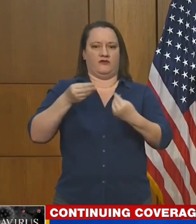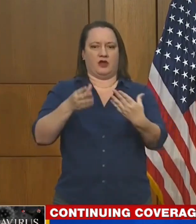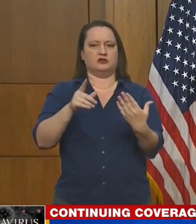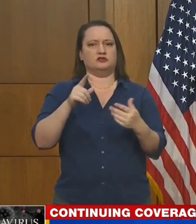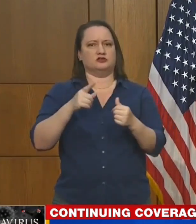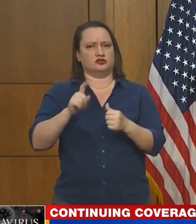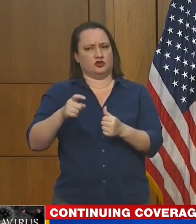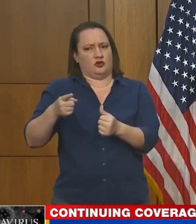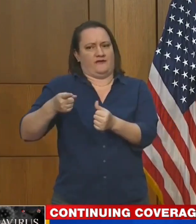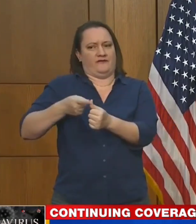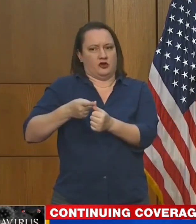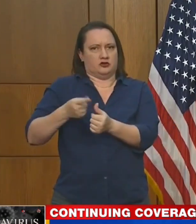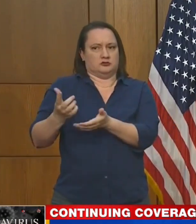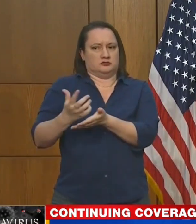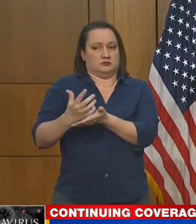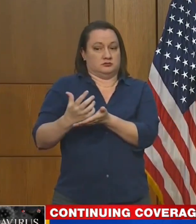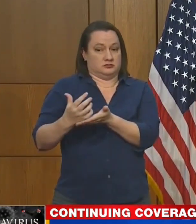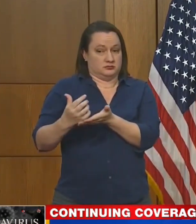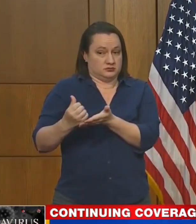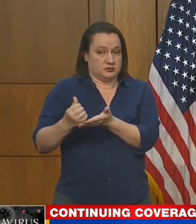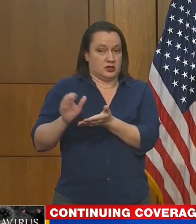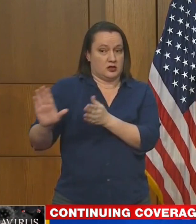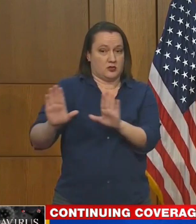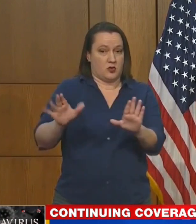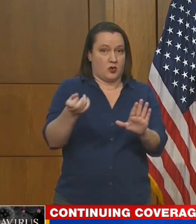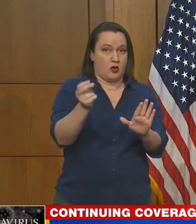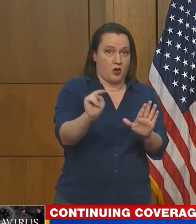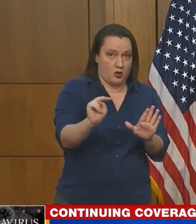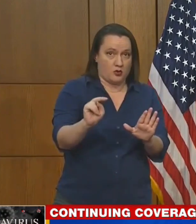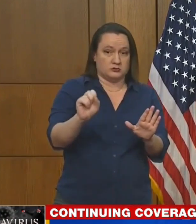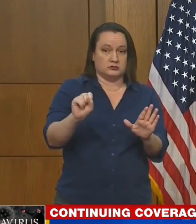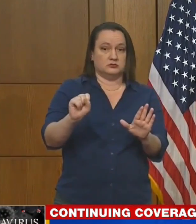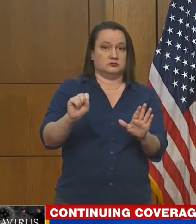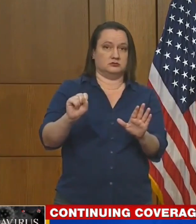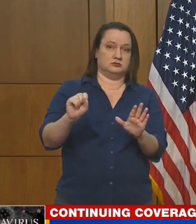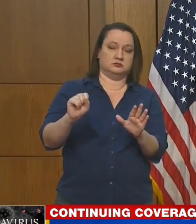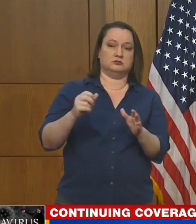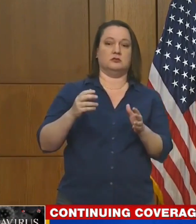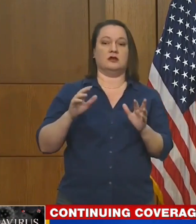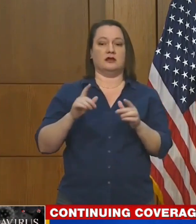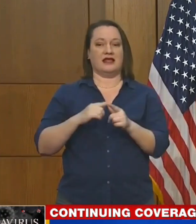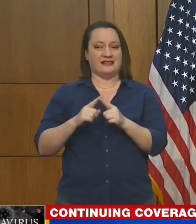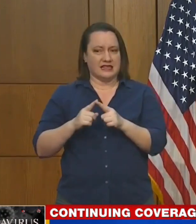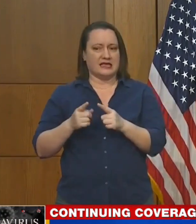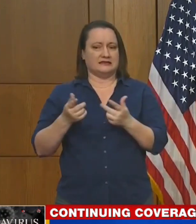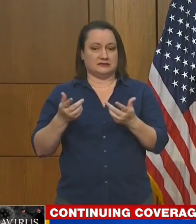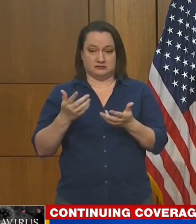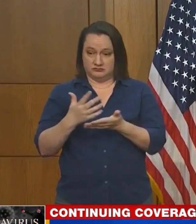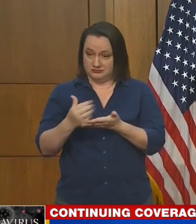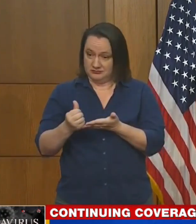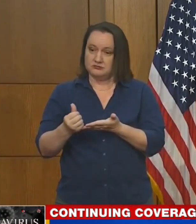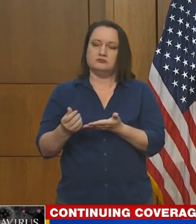BEEN THAT HEALTH CARE PROVIDERS SHOULD EXHAUST THEIR PRIVATE SUPPLY CHAINS BEFORE REQUESTING